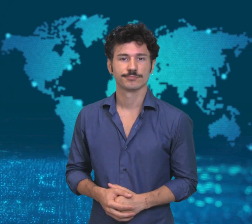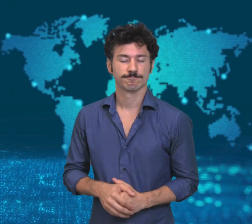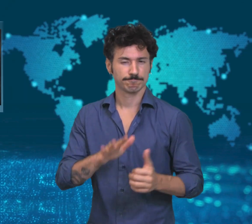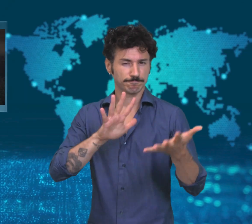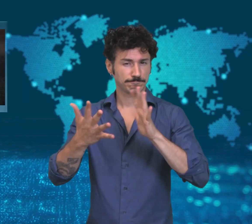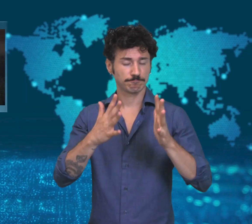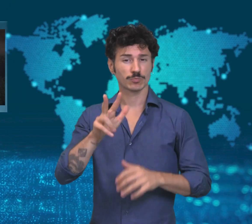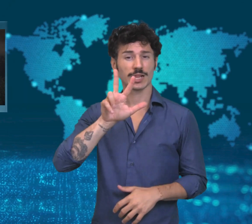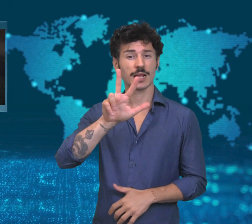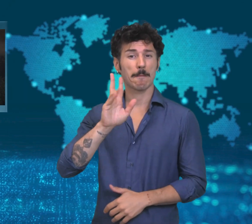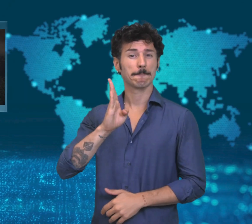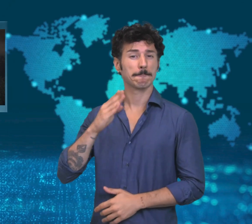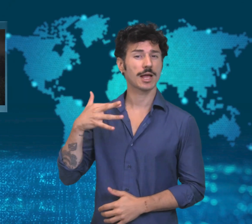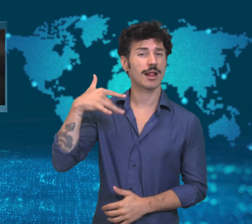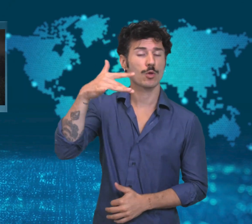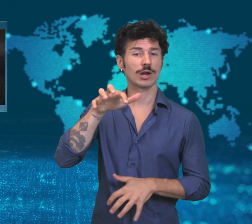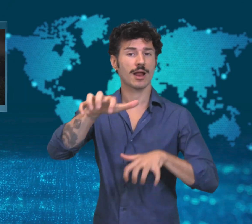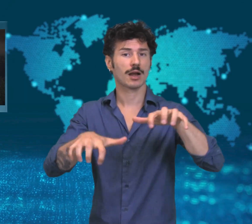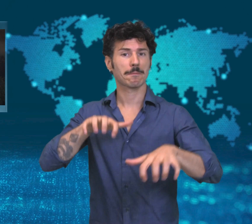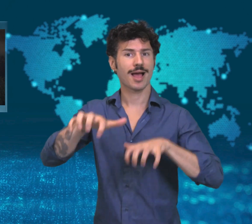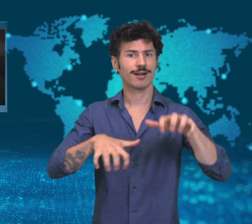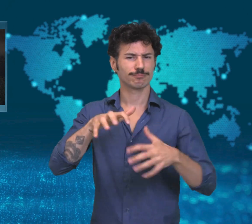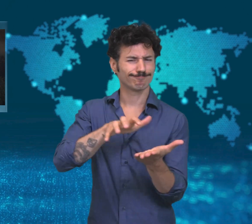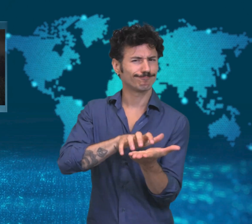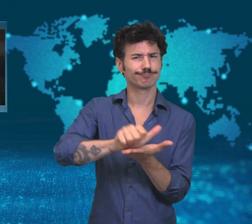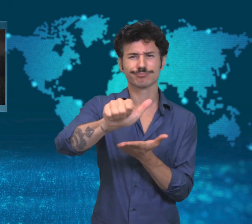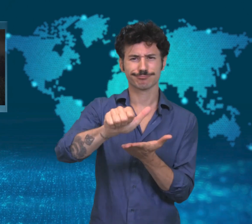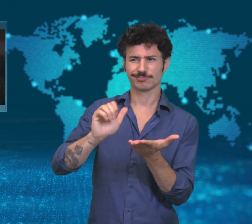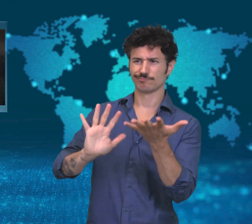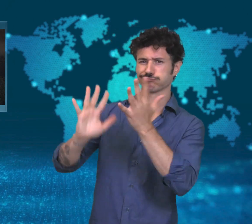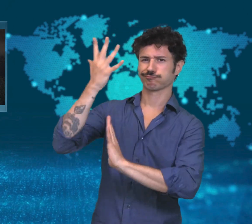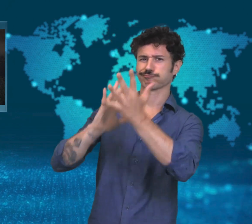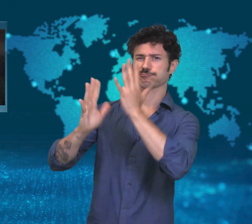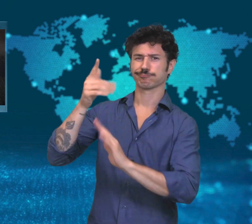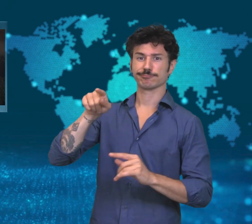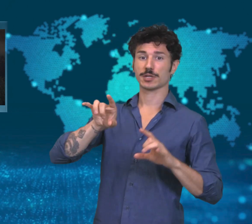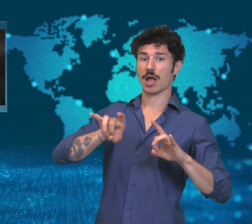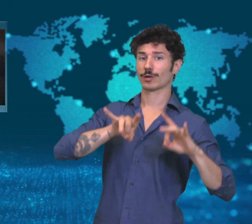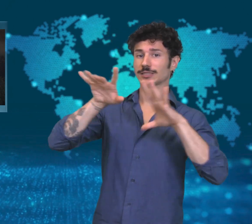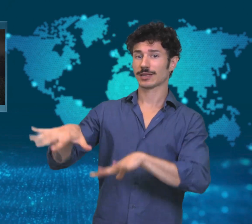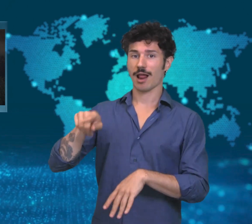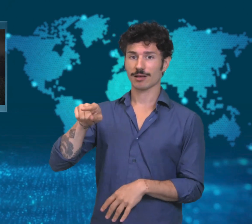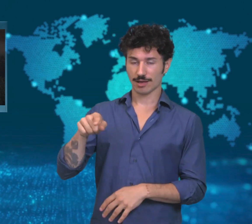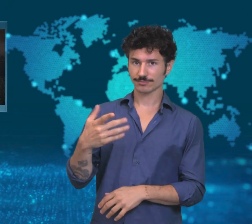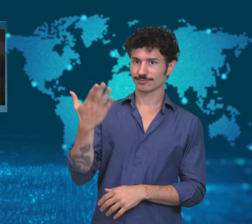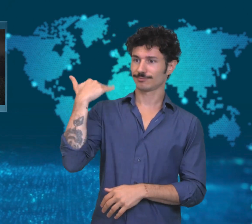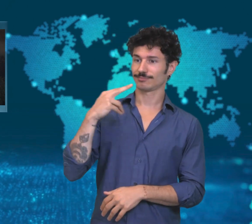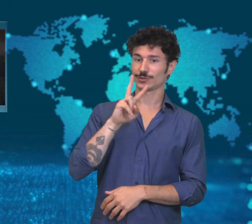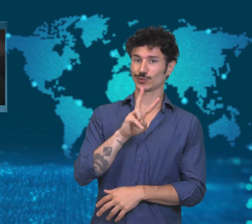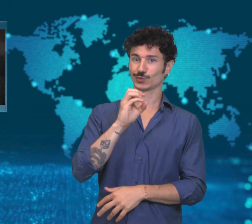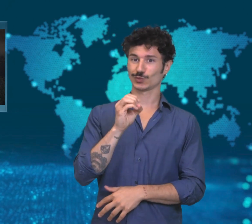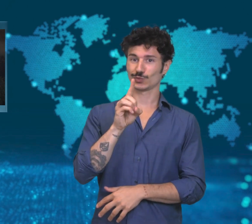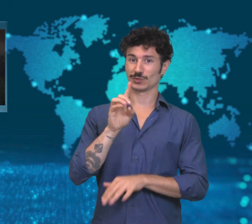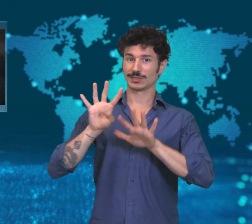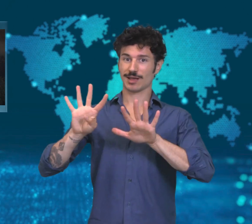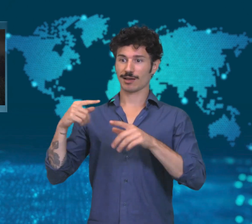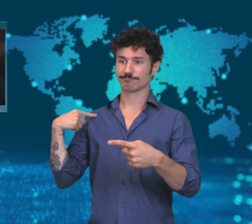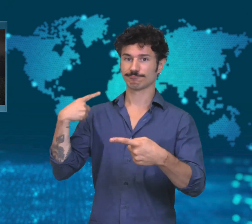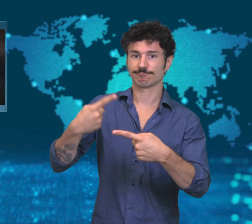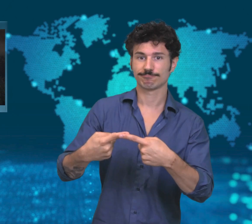[Alessio]: Nearly three billion animals were impacted by wildfires in